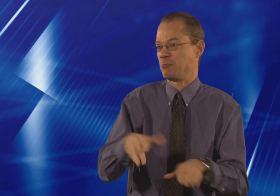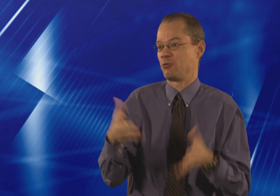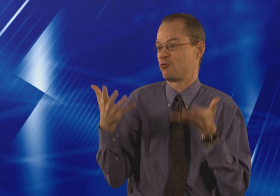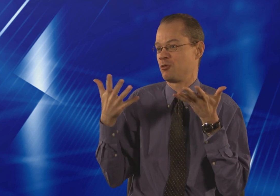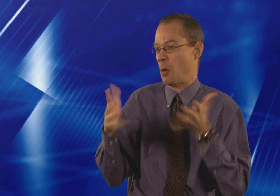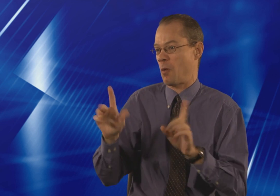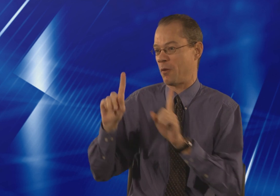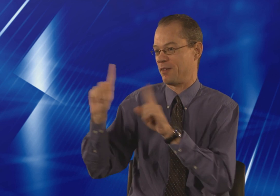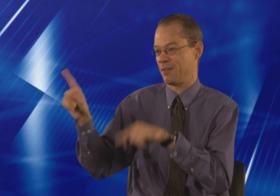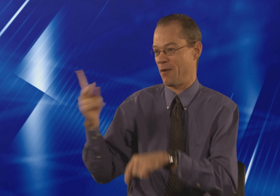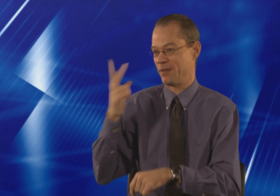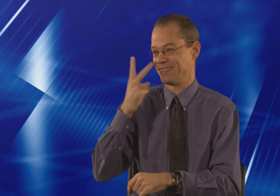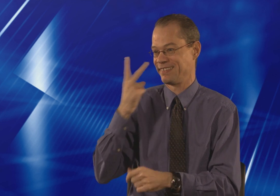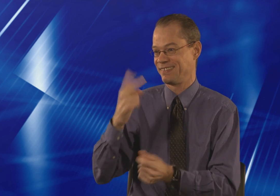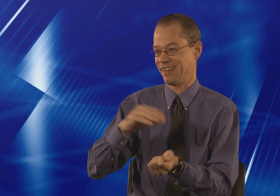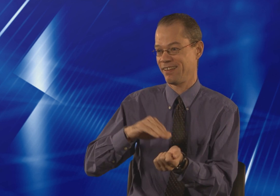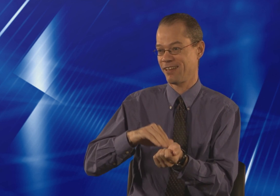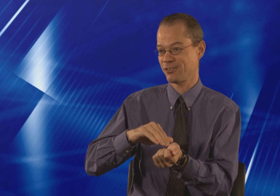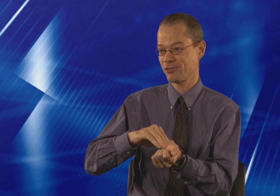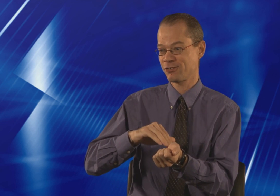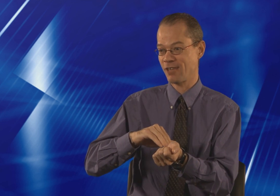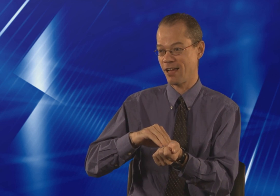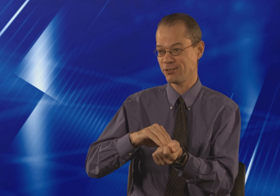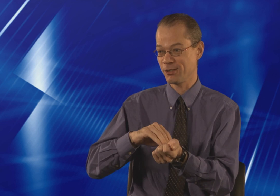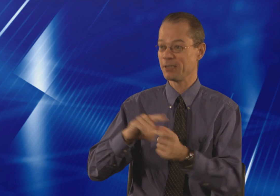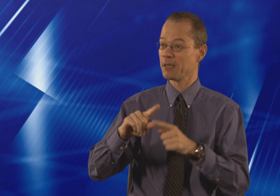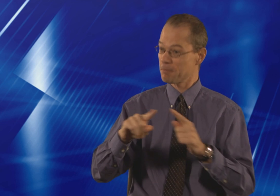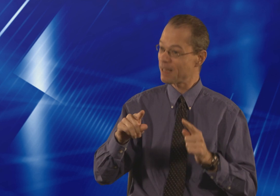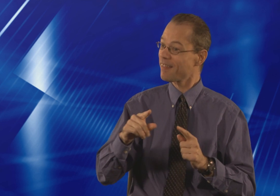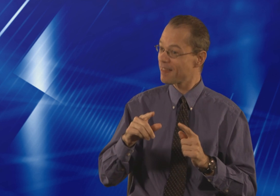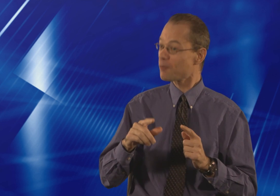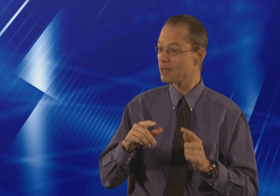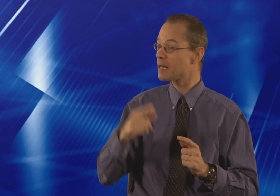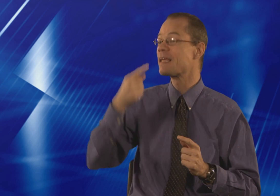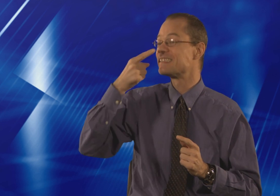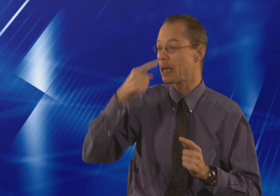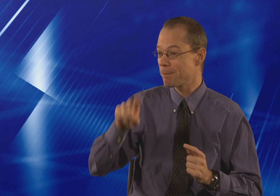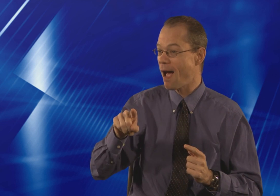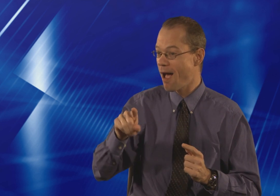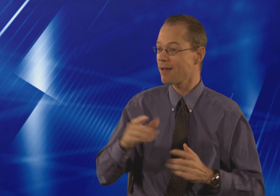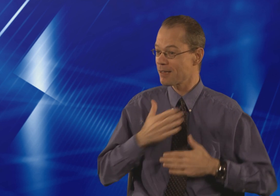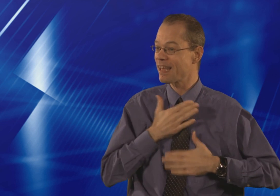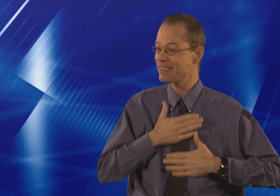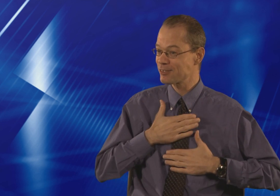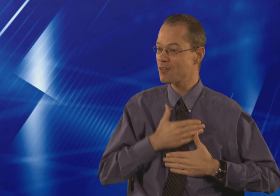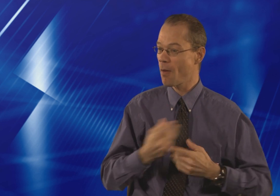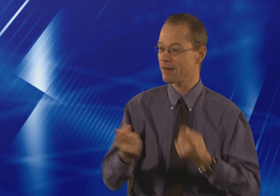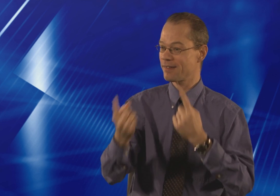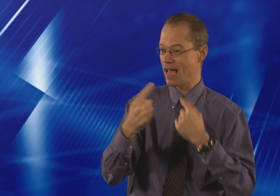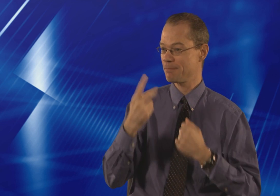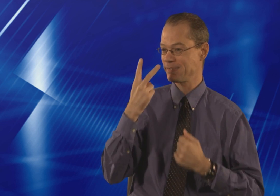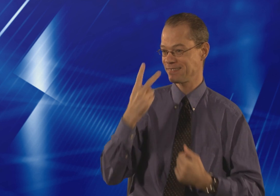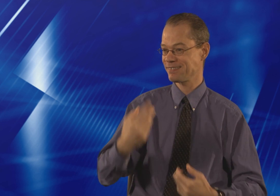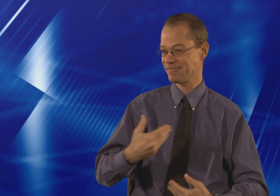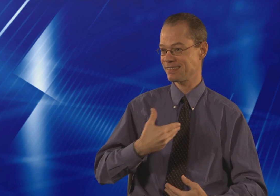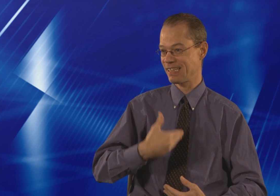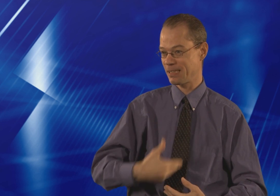because normally children do not want to go see a doctor. But they don't mind it. They enjoy coming to see me.